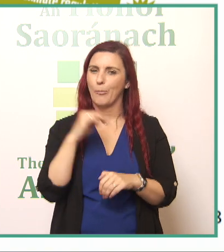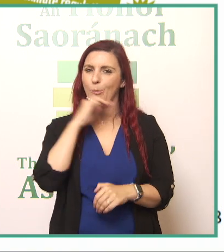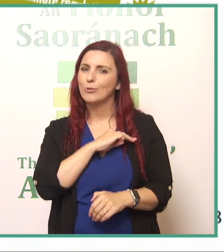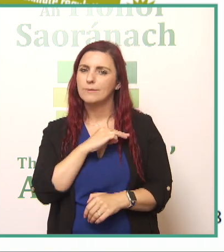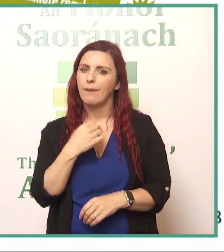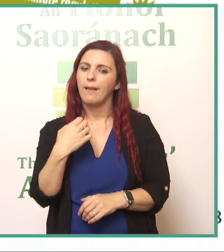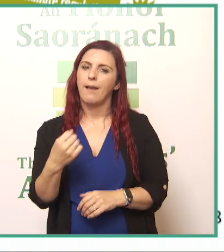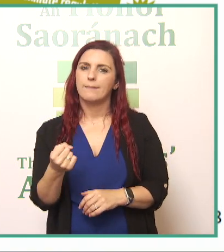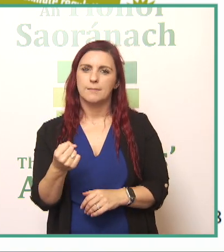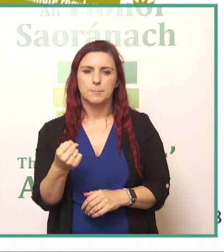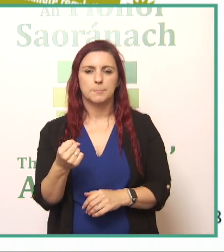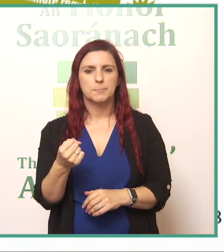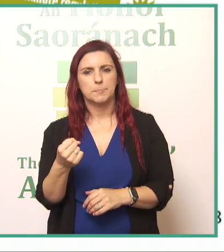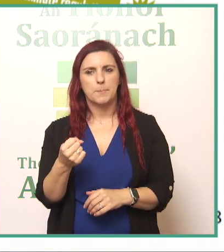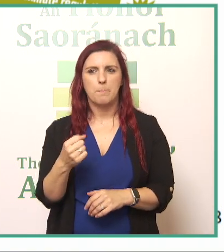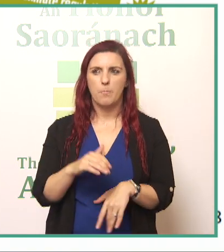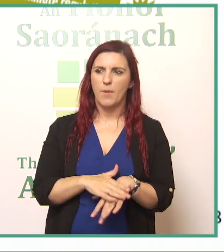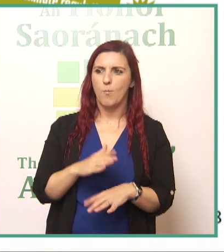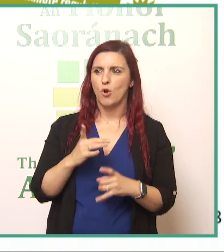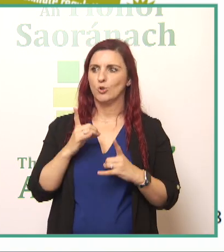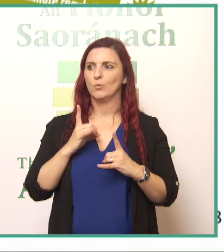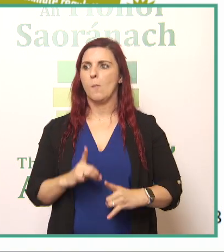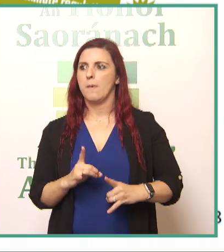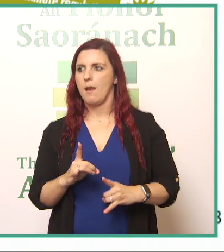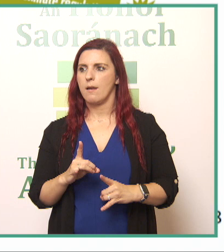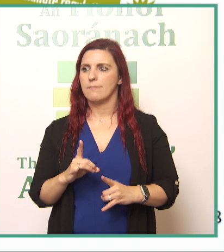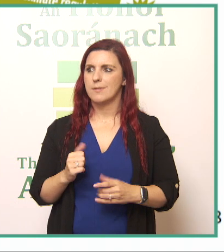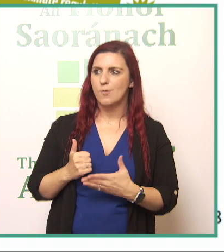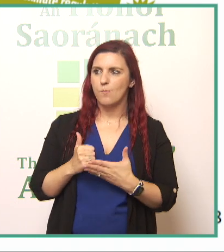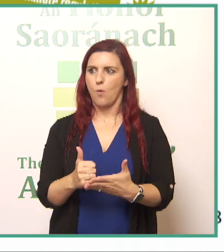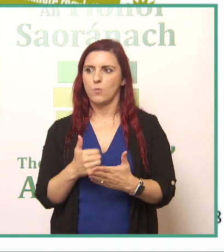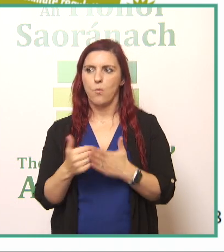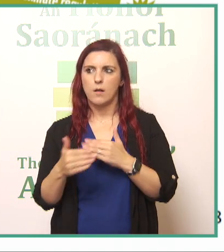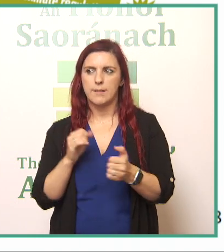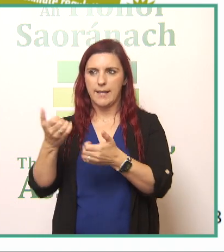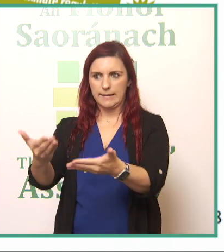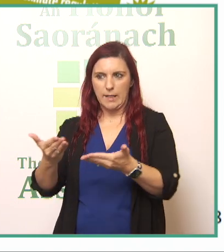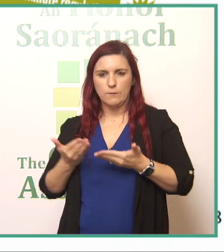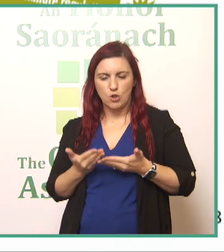suppose a more human-centric argument for it that it provides us with a range of ecosystem services